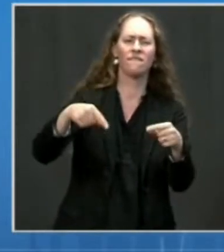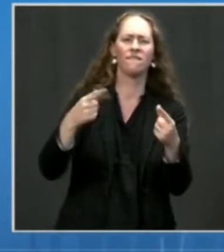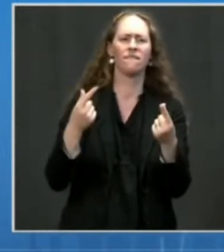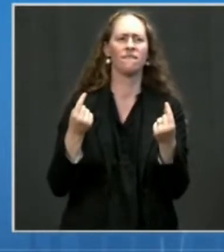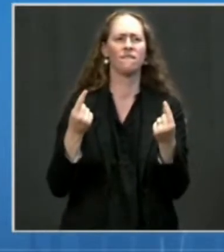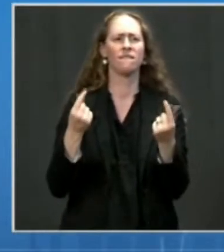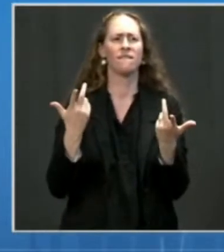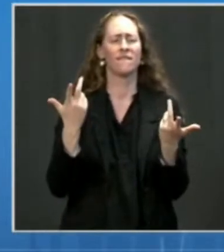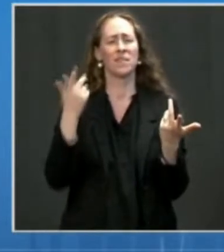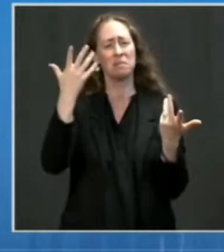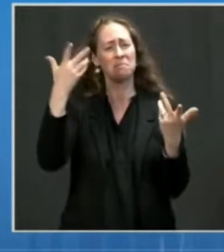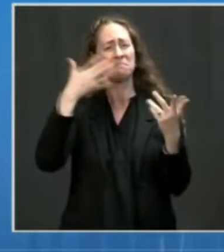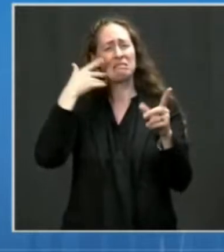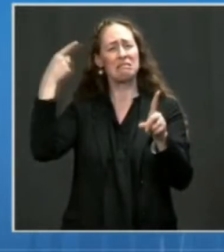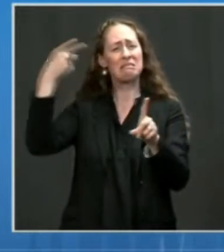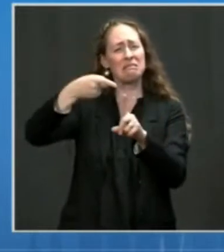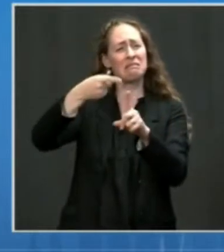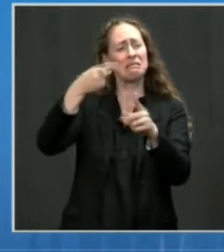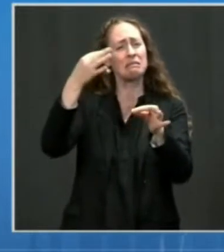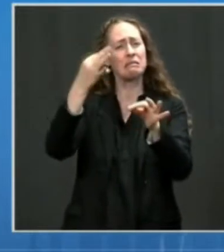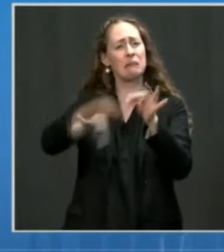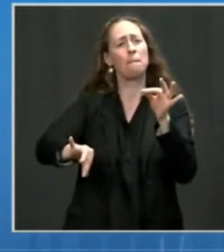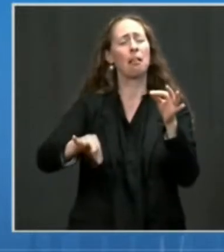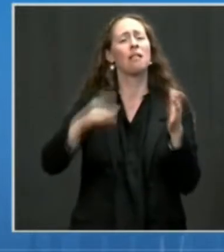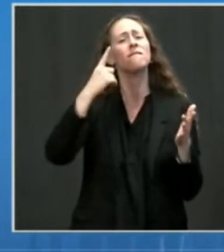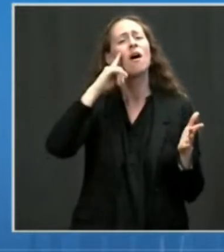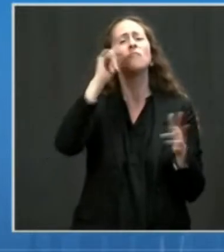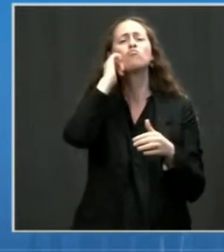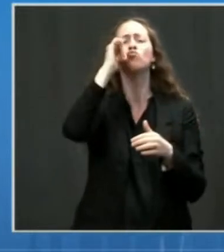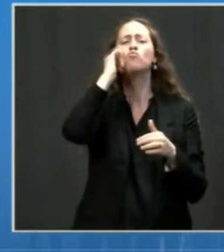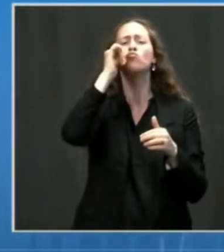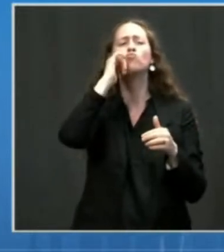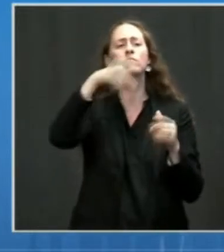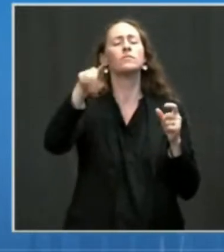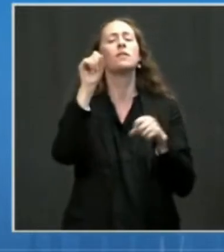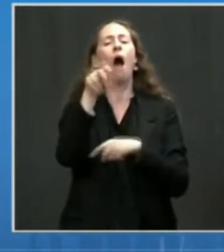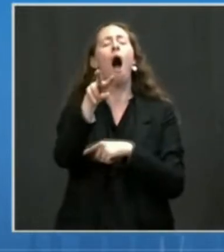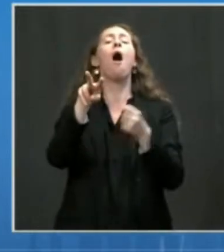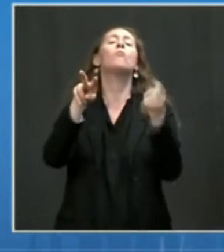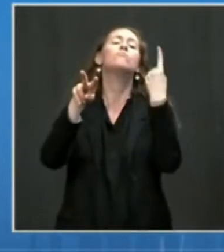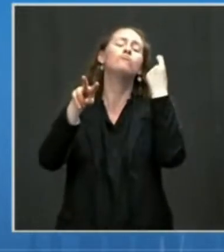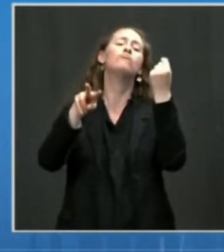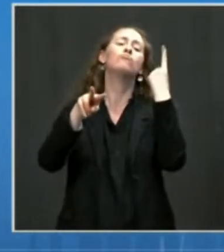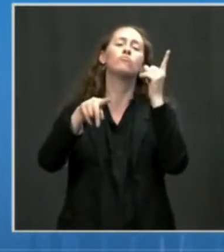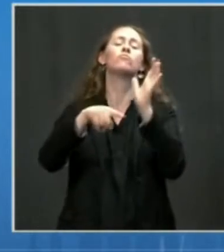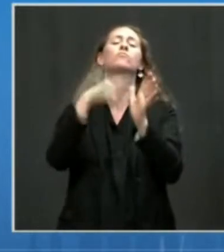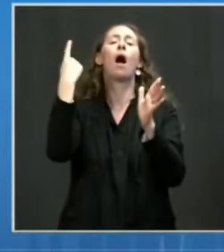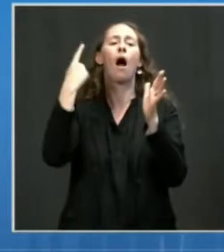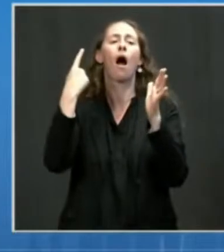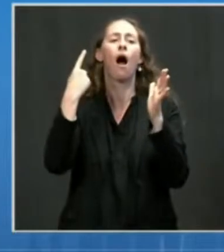TO TRY TO ADDRESS THE CONFUSION AND MAYBE SIMPLIFY THINGS FOR